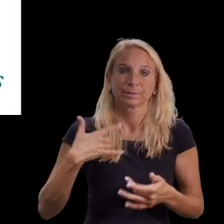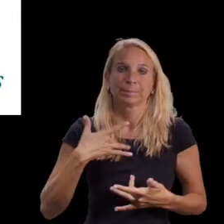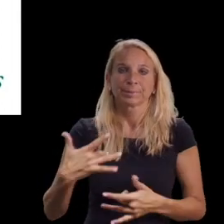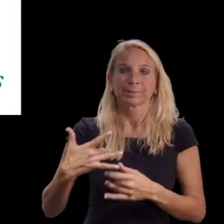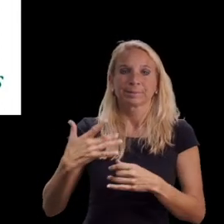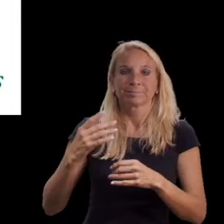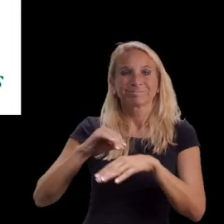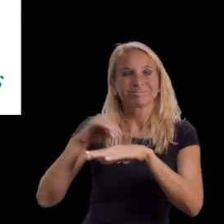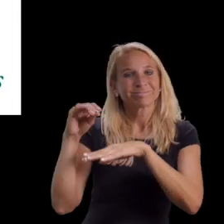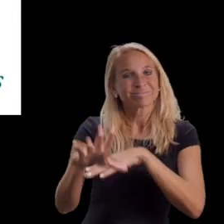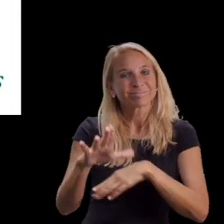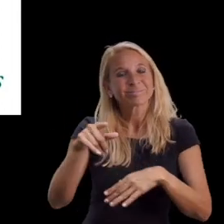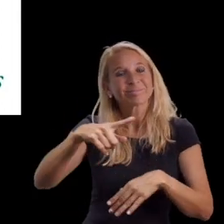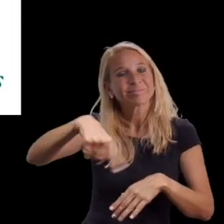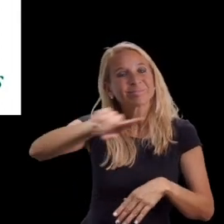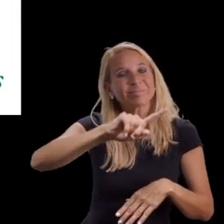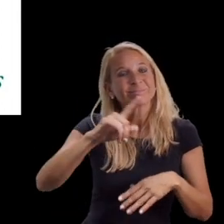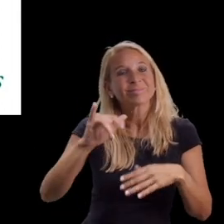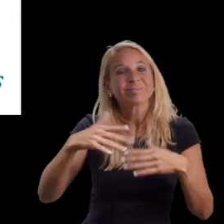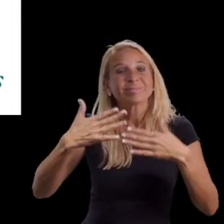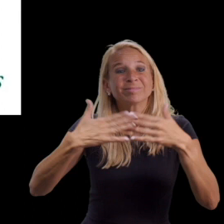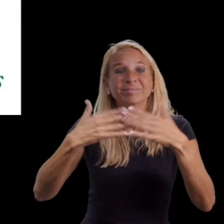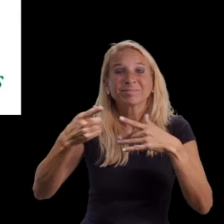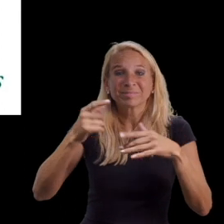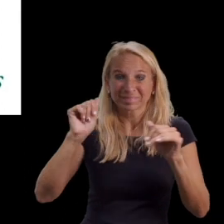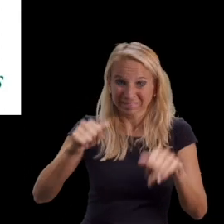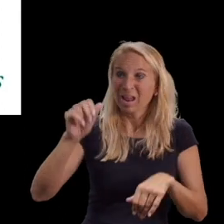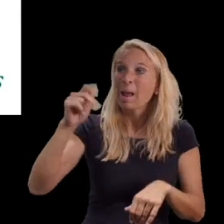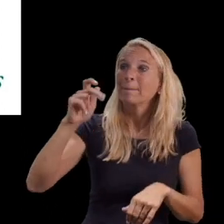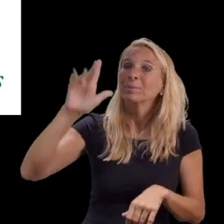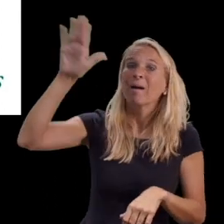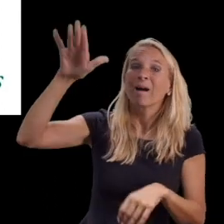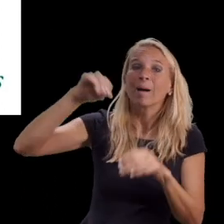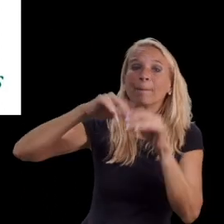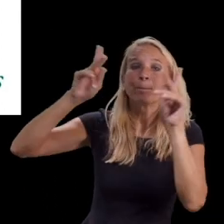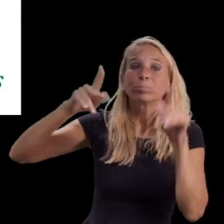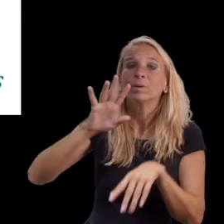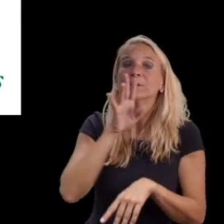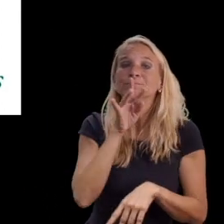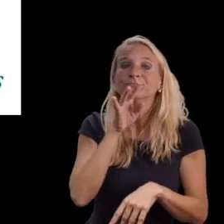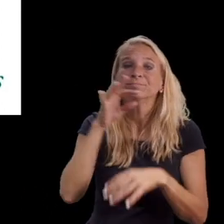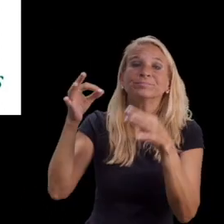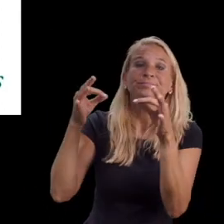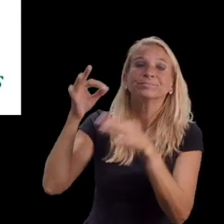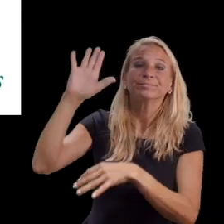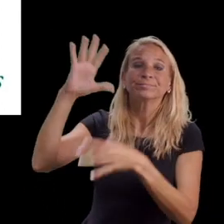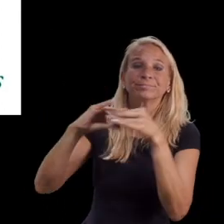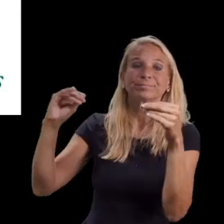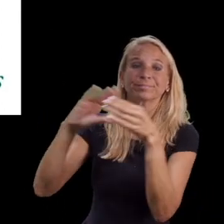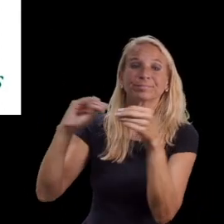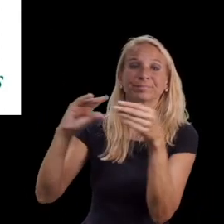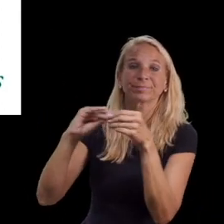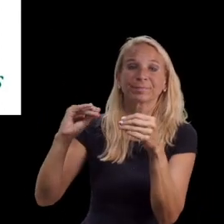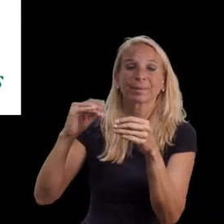advise our clients is that although you can ask for an appeal orally, they're still going to, the manage care company is more likely than not,